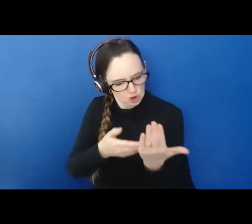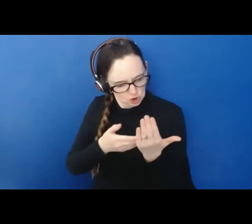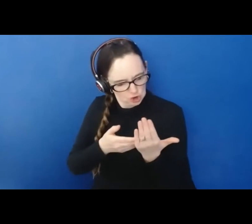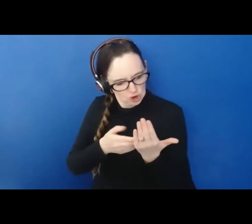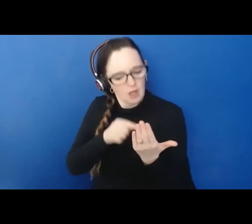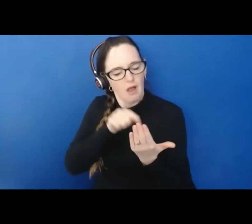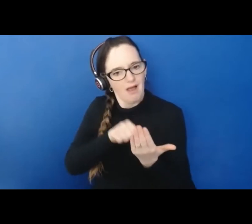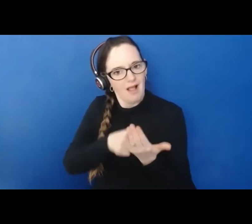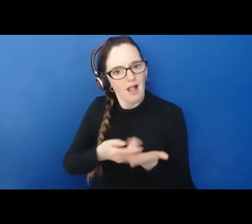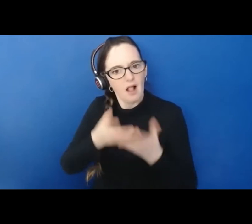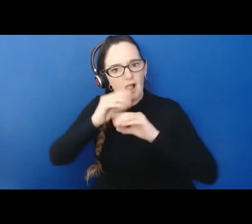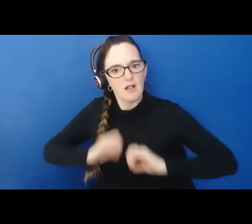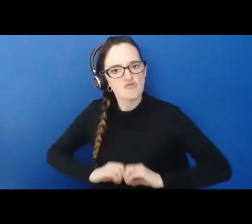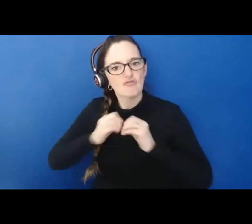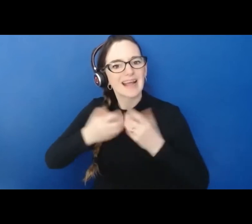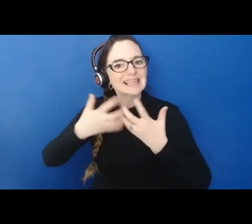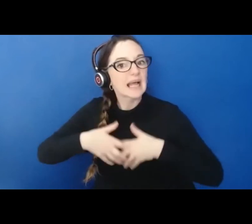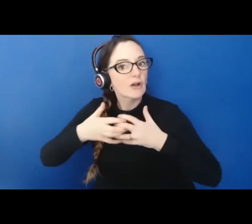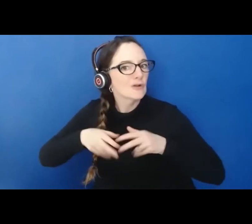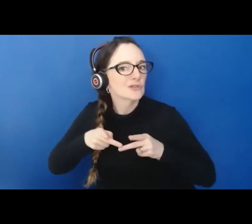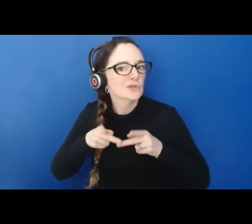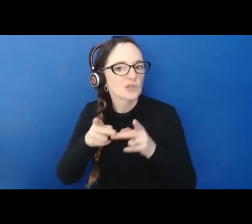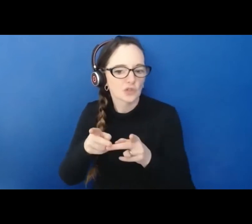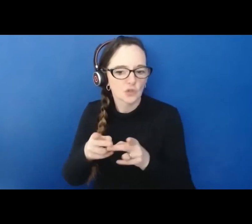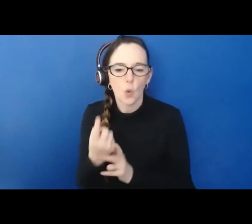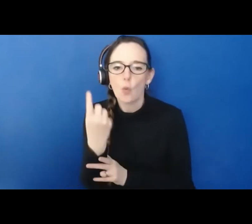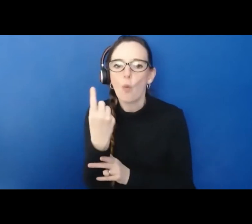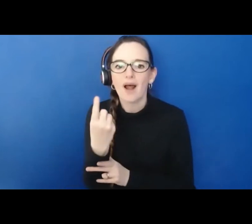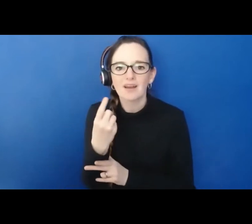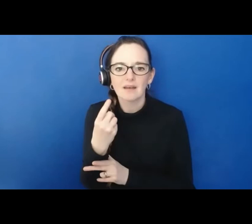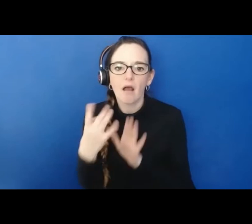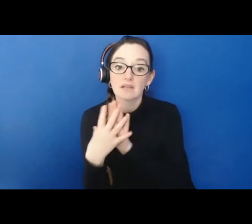tools. One such one is Signet which is a quadratic